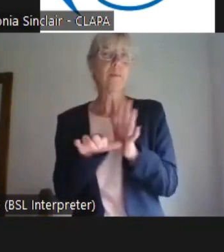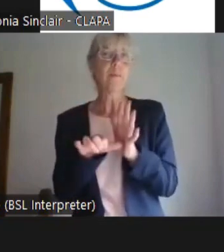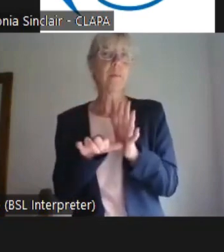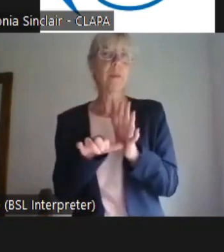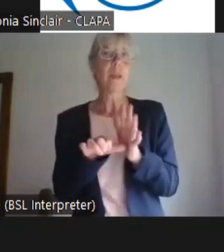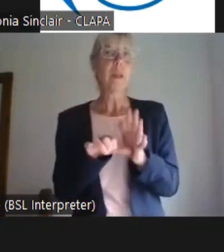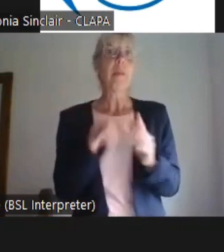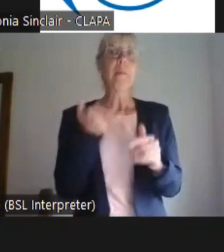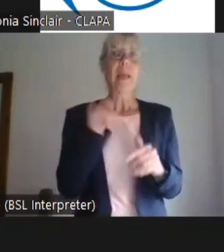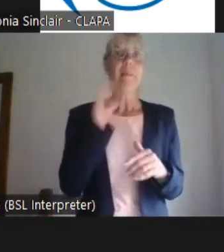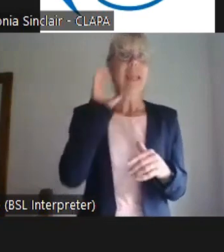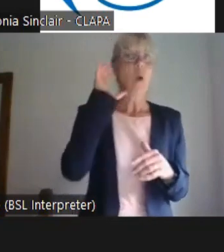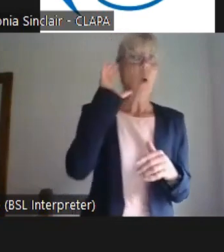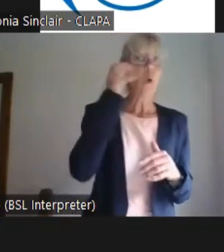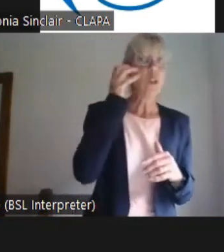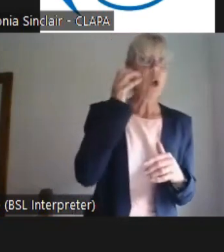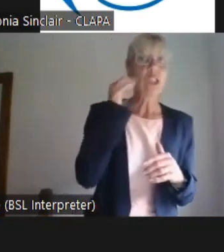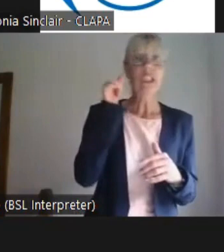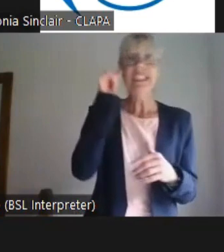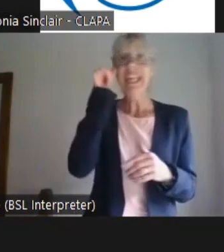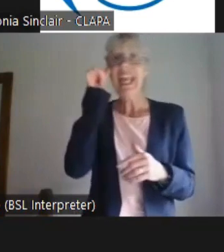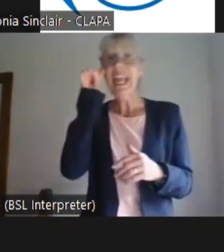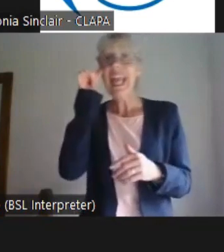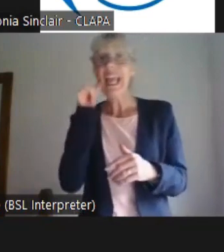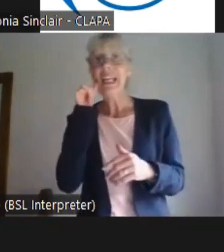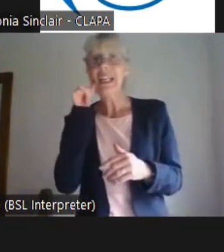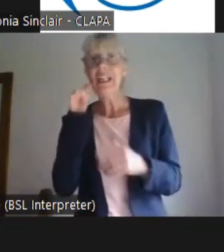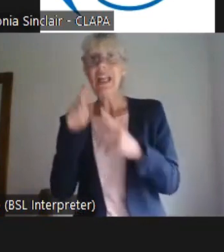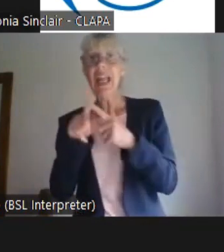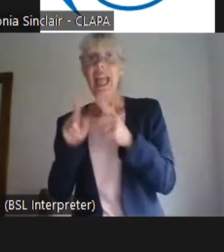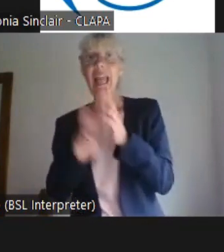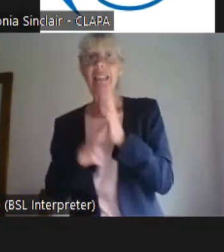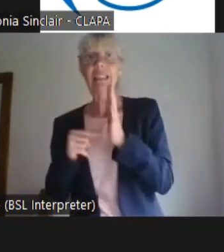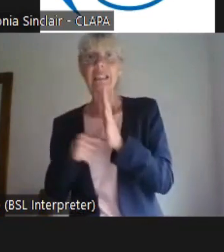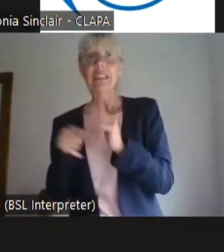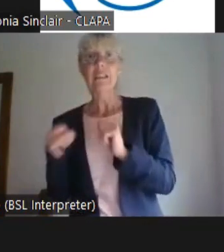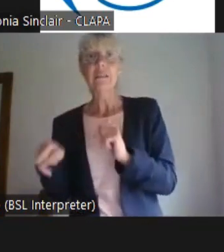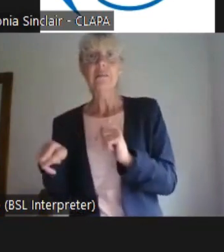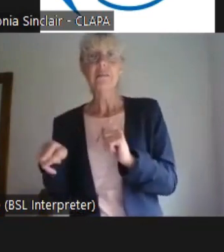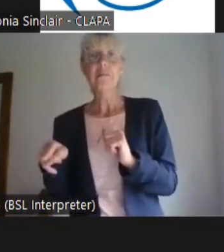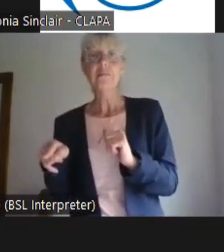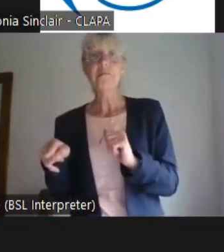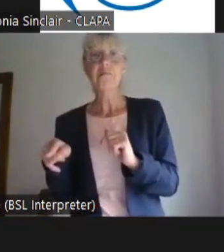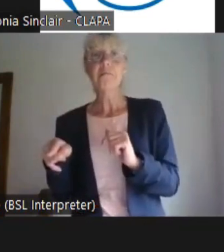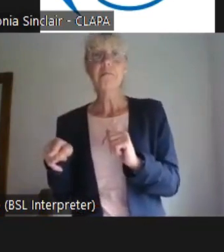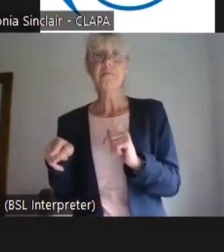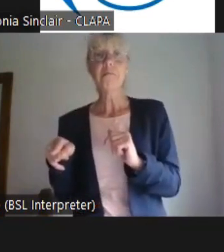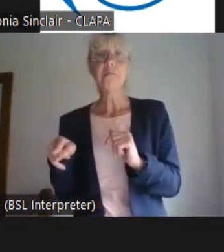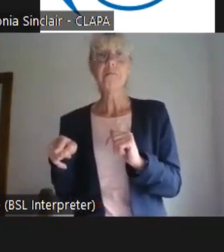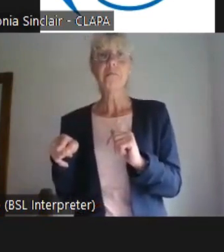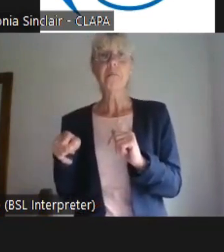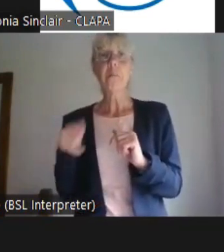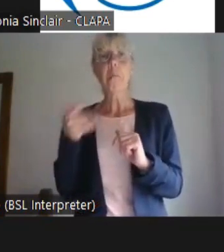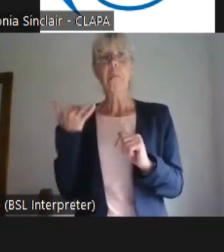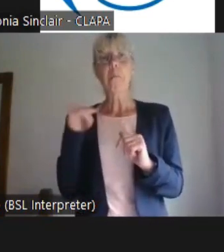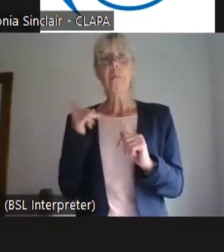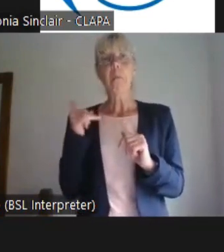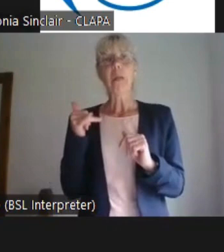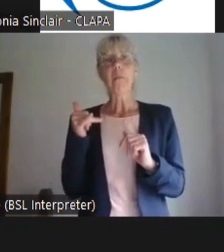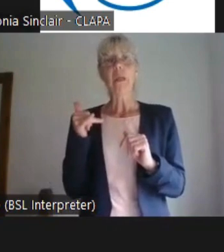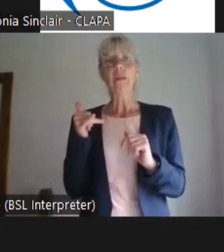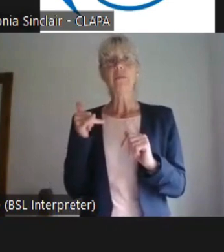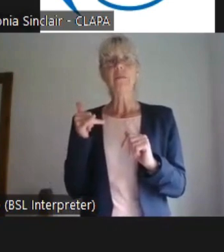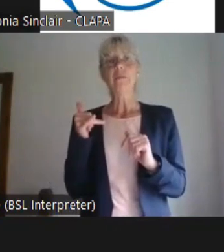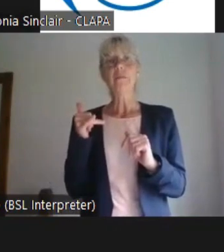the physician or the ENT surgeon thinks that there might be long-term effects of the blue